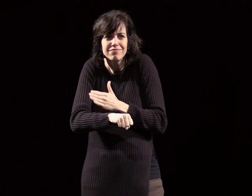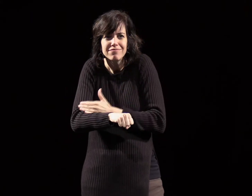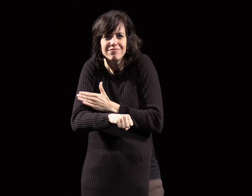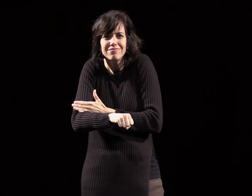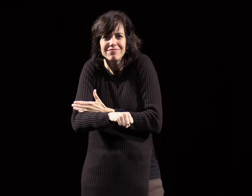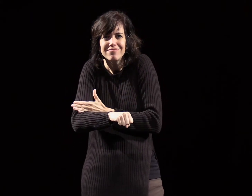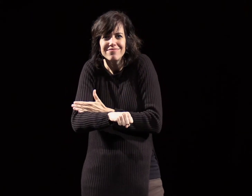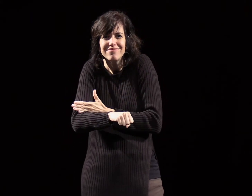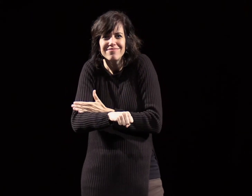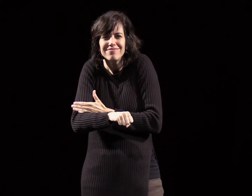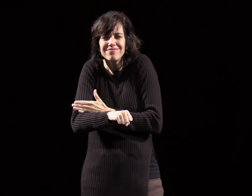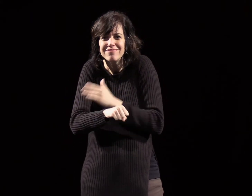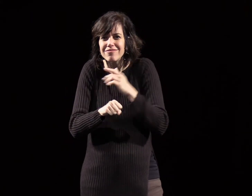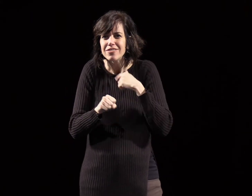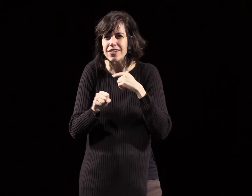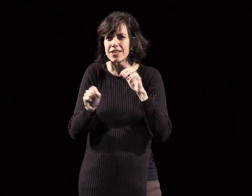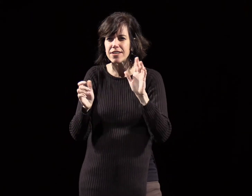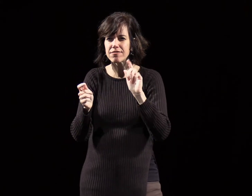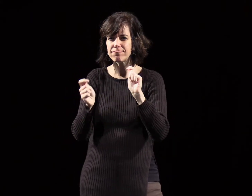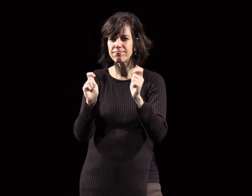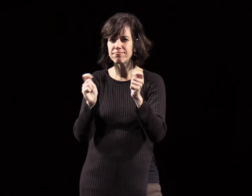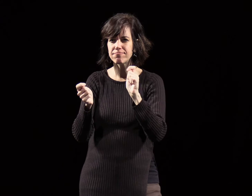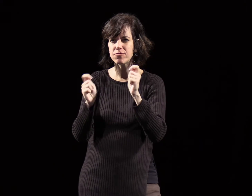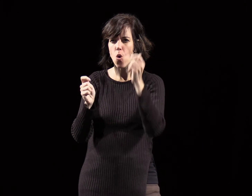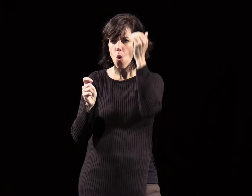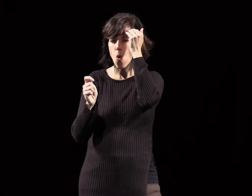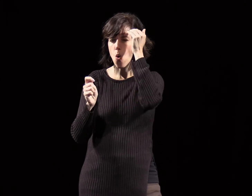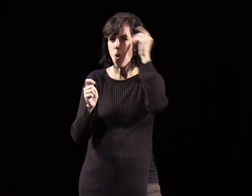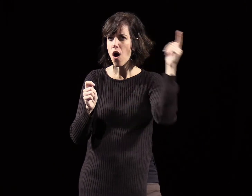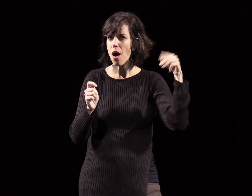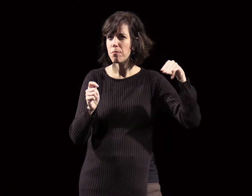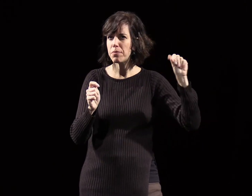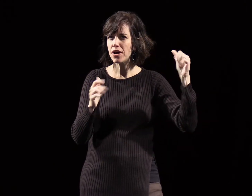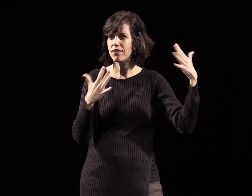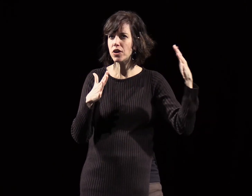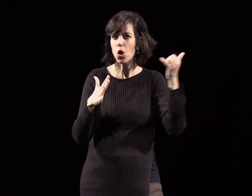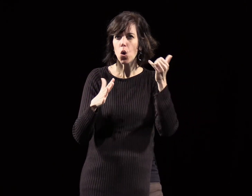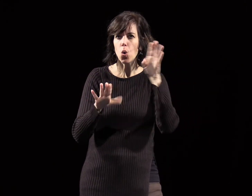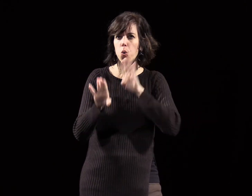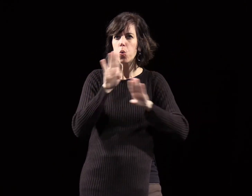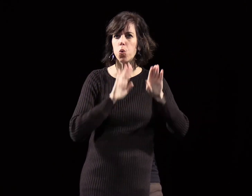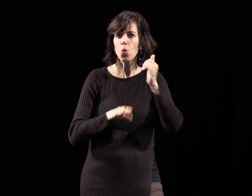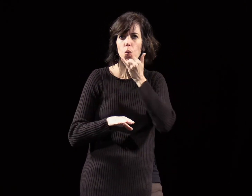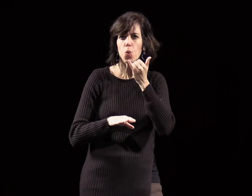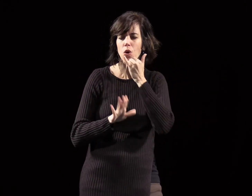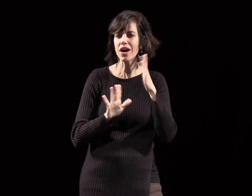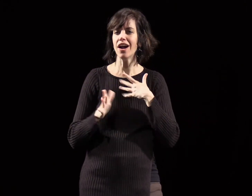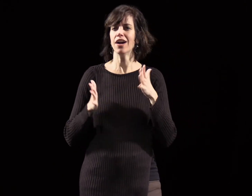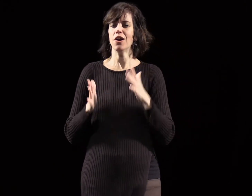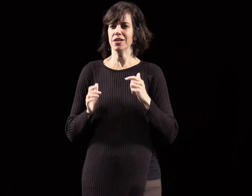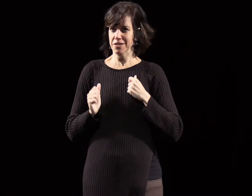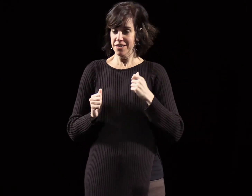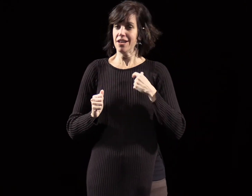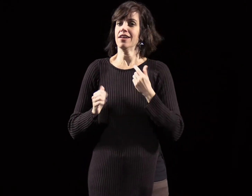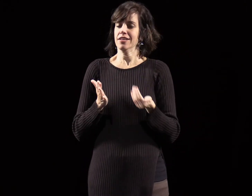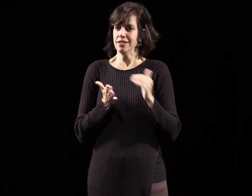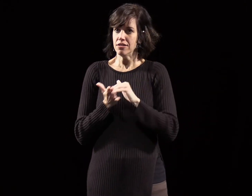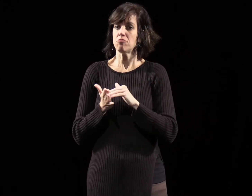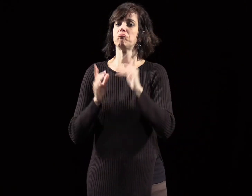And after my experience with my master's, I thought about that process and I was able to make sure